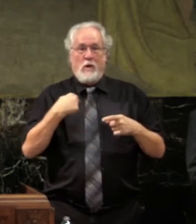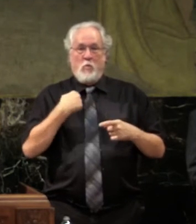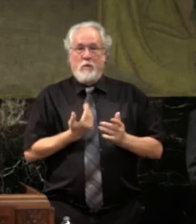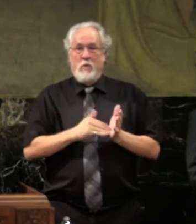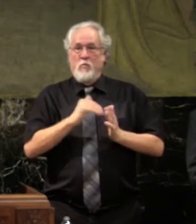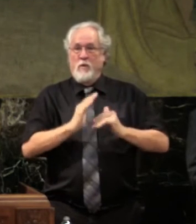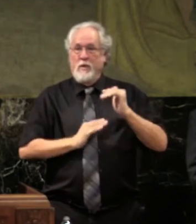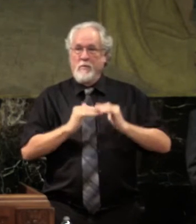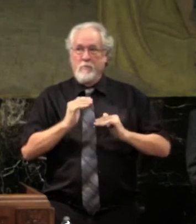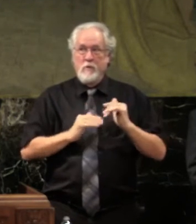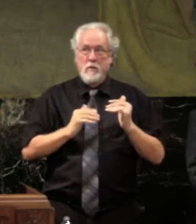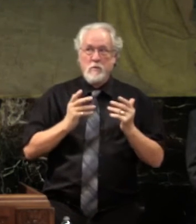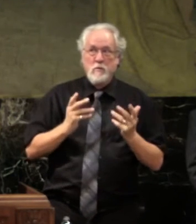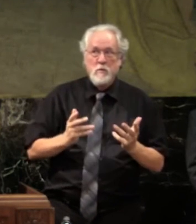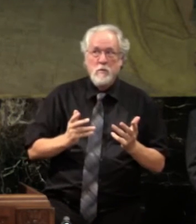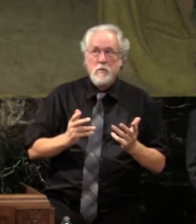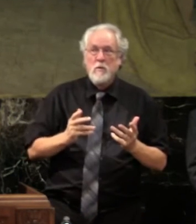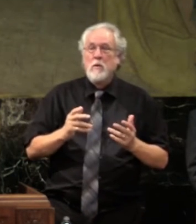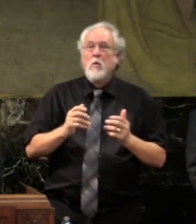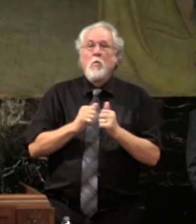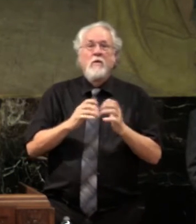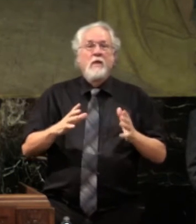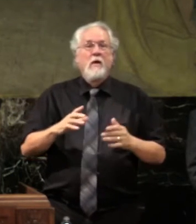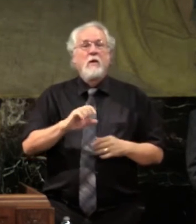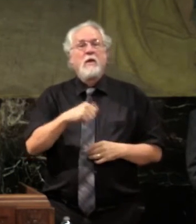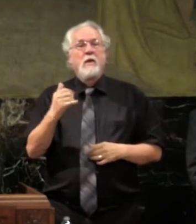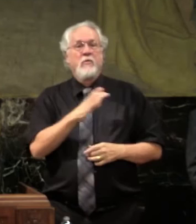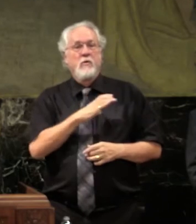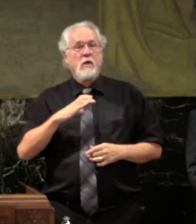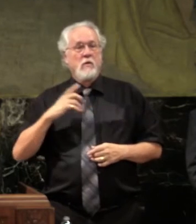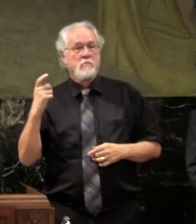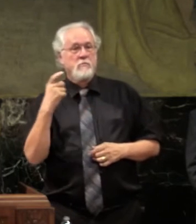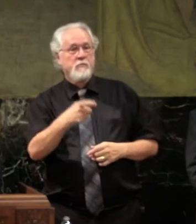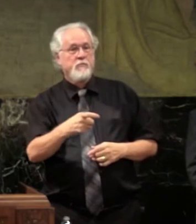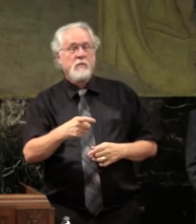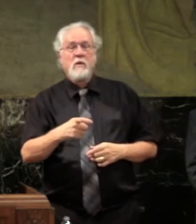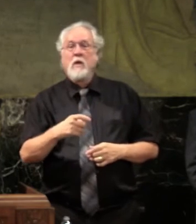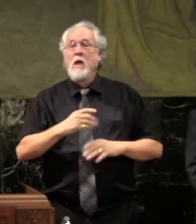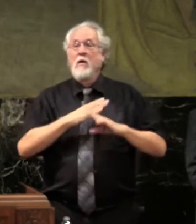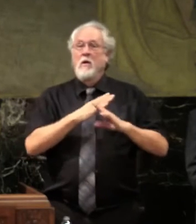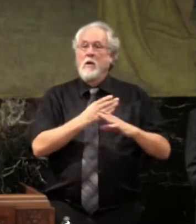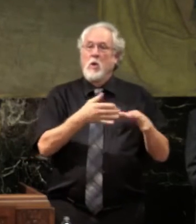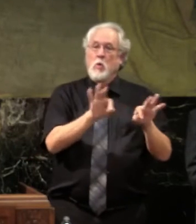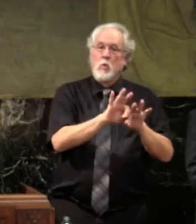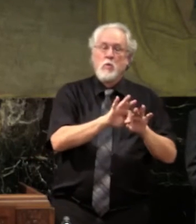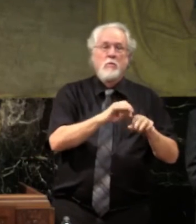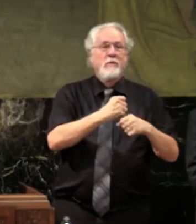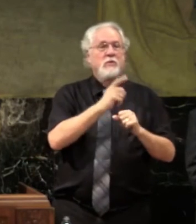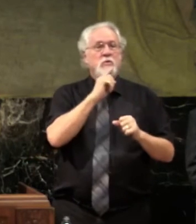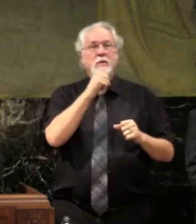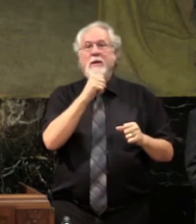another congressional appropriation prevention is crucial to ensuring we don't end up right back in the same